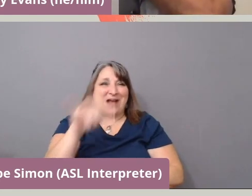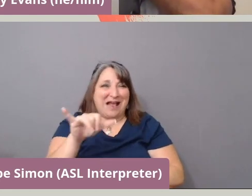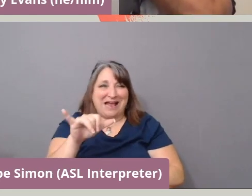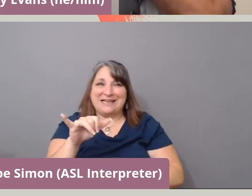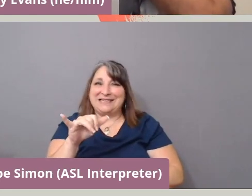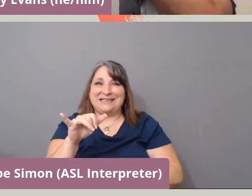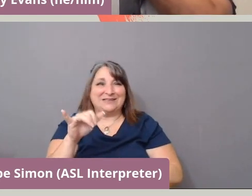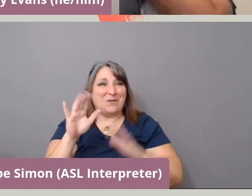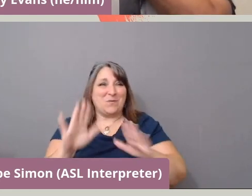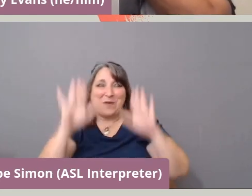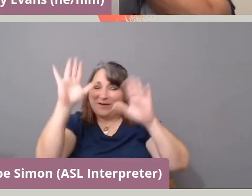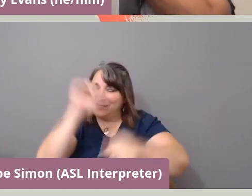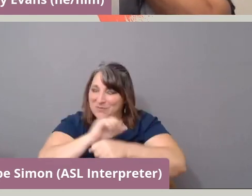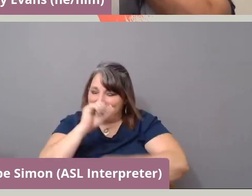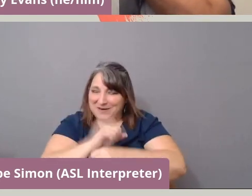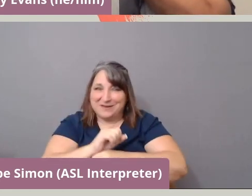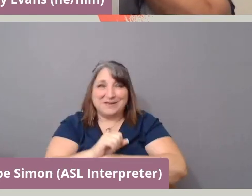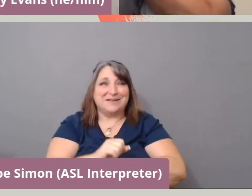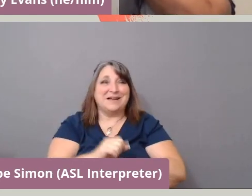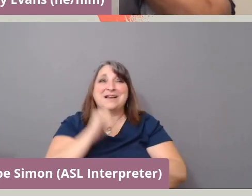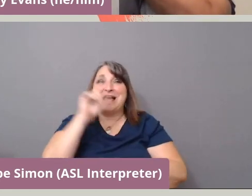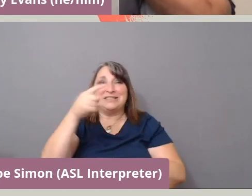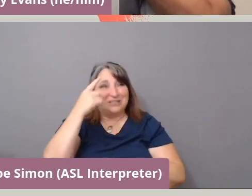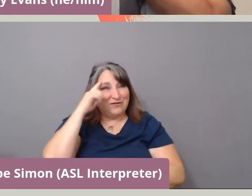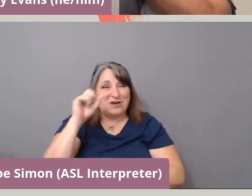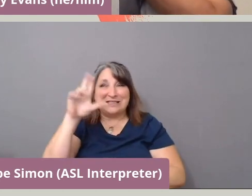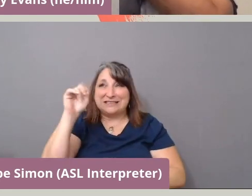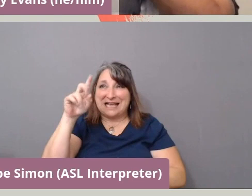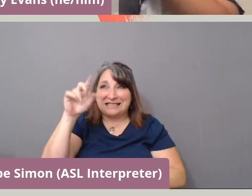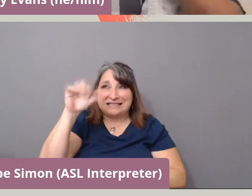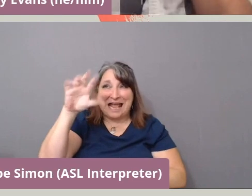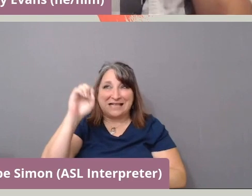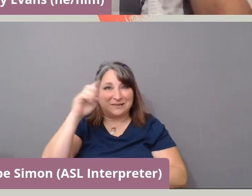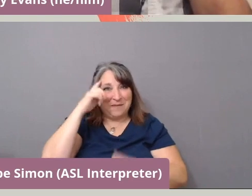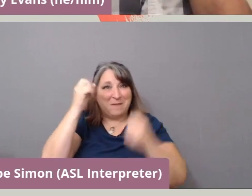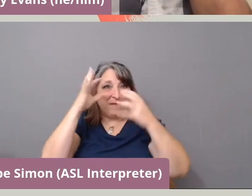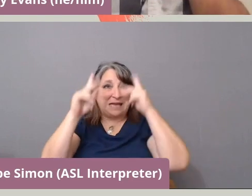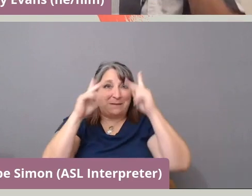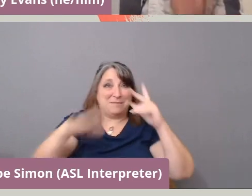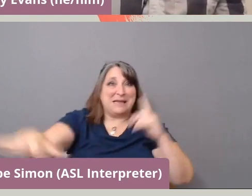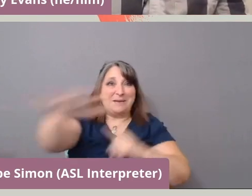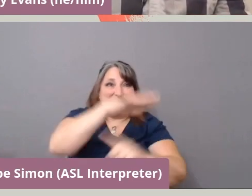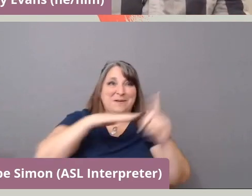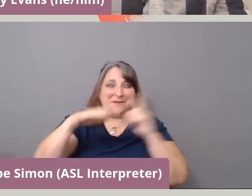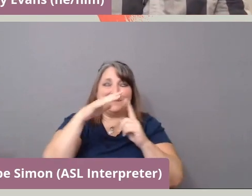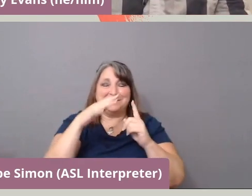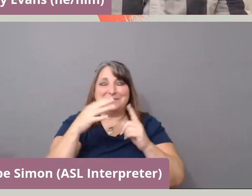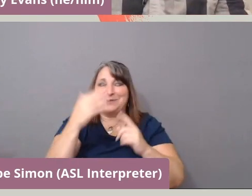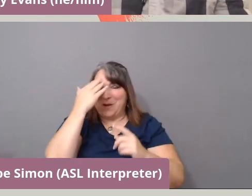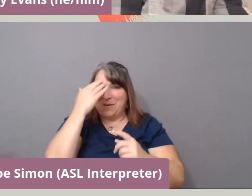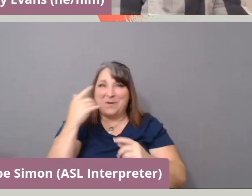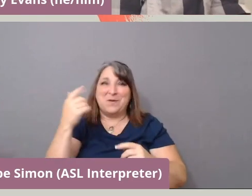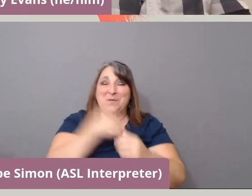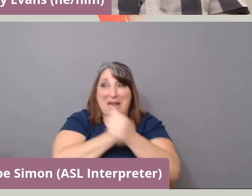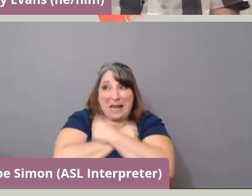And that is true, not only for Sundance Institute, but for many, many around. I know so many [AUDIO OUT] artists. Yeah, you love it. We love your work.